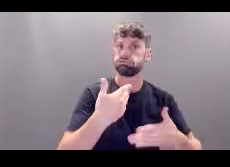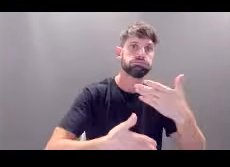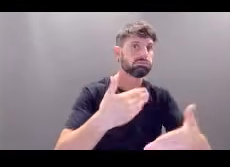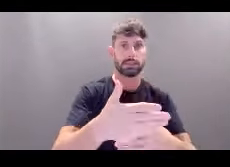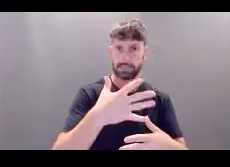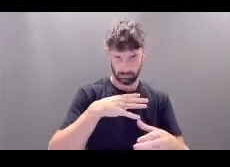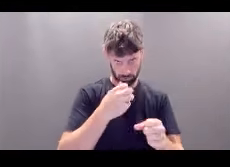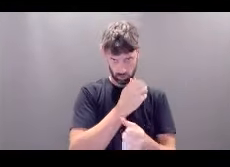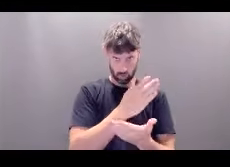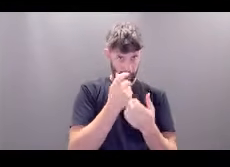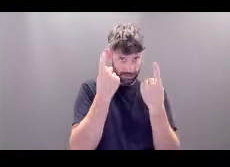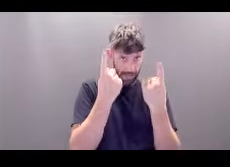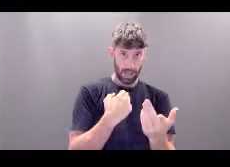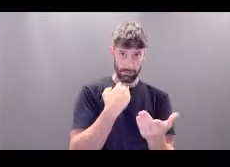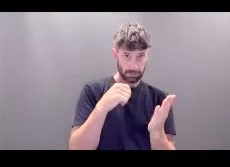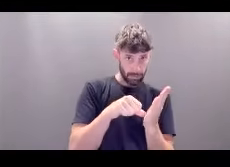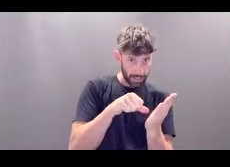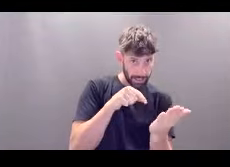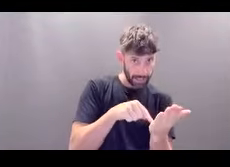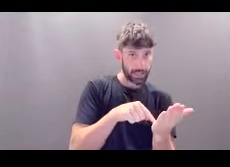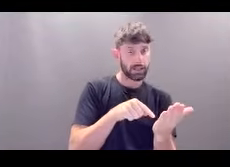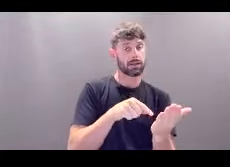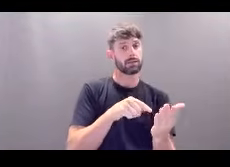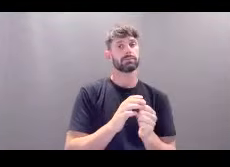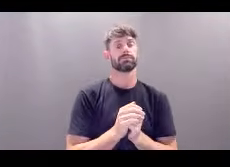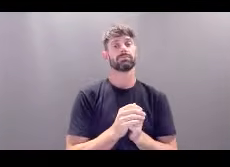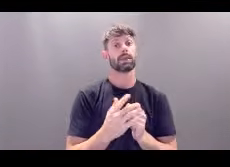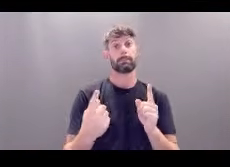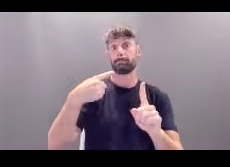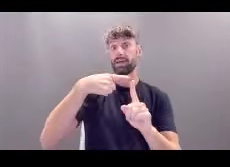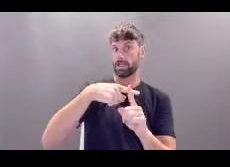Participants should also obtain in writing from their providers